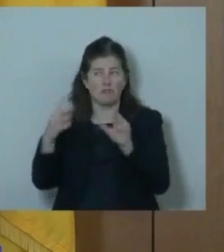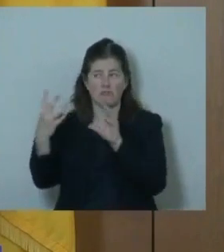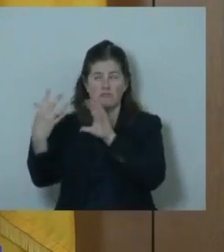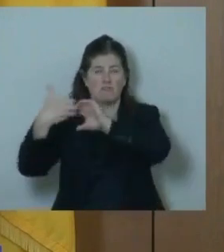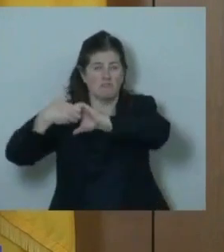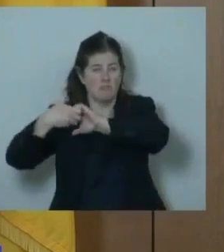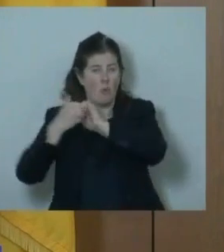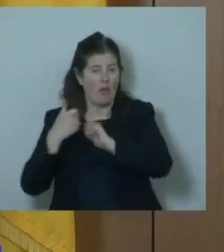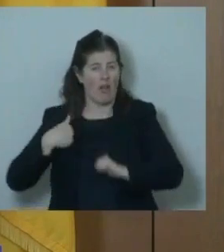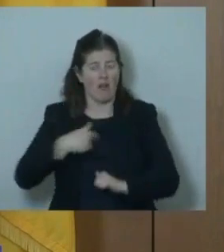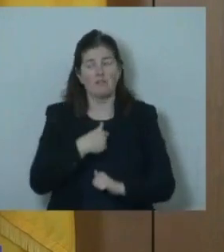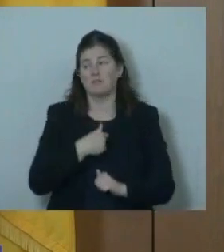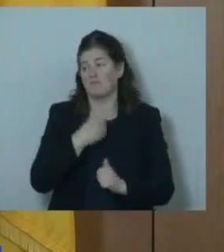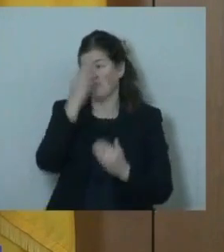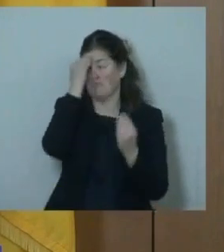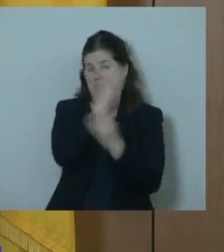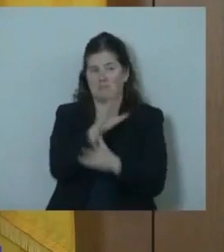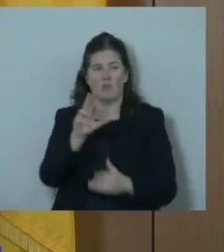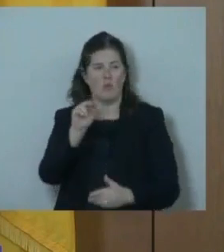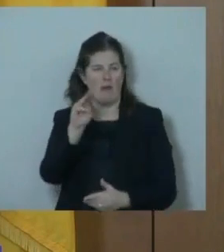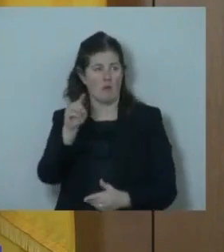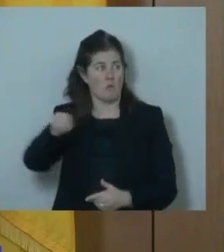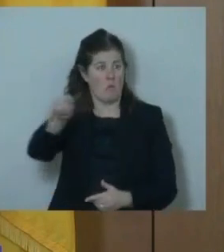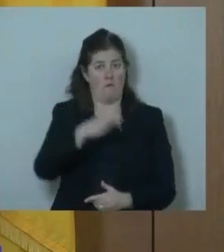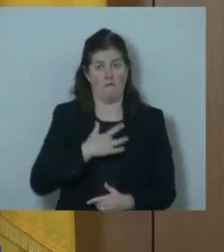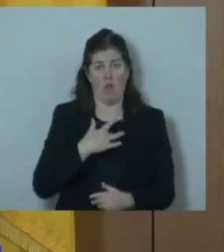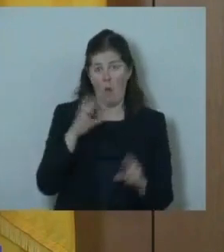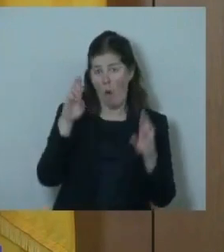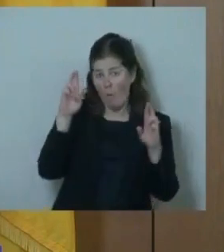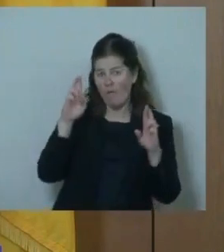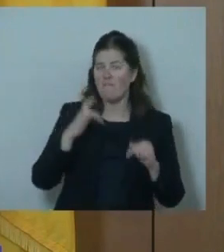NOT EVERY STATE IS ENGAGED IN PUBLIC POLICY.